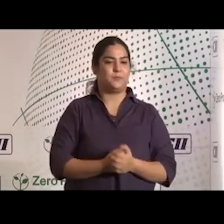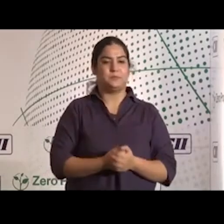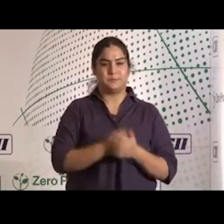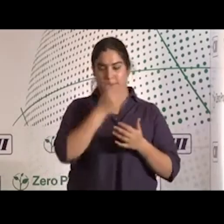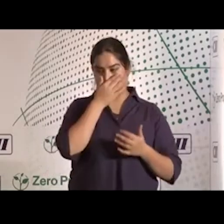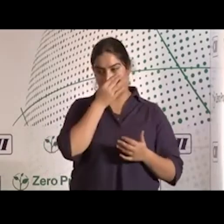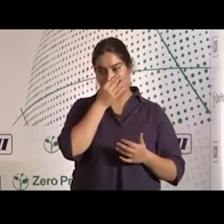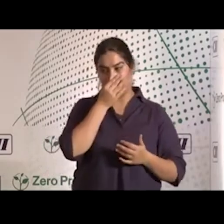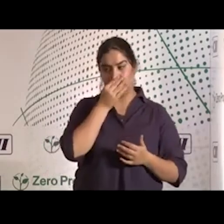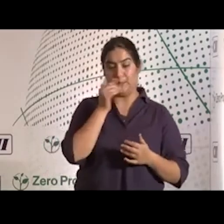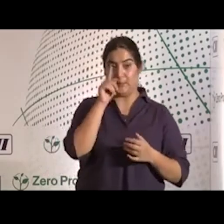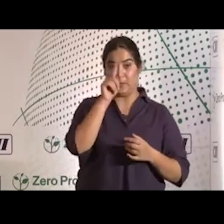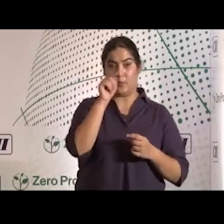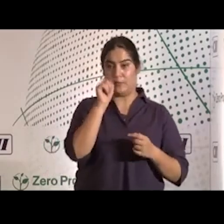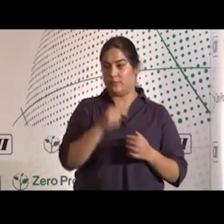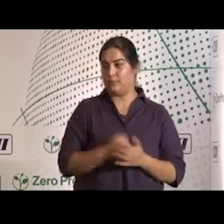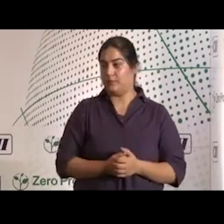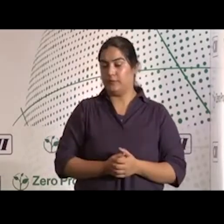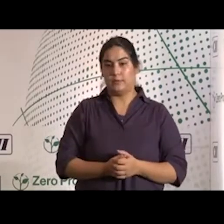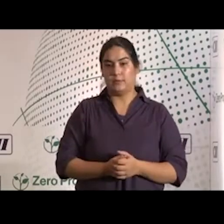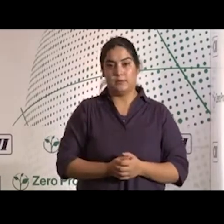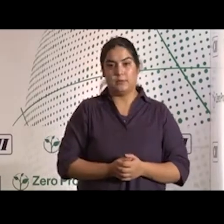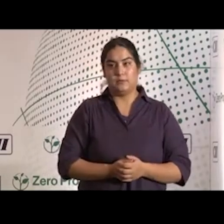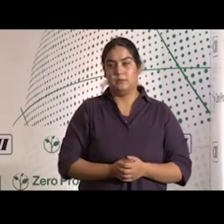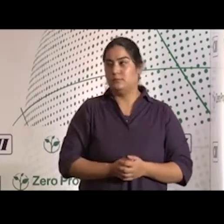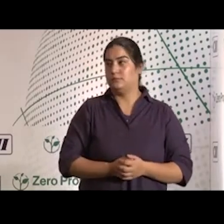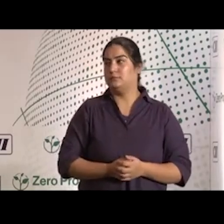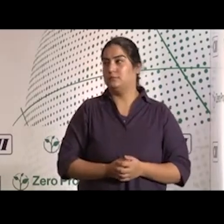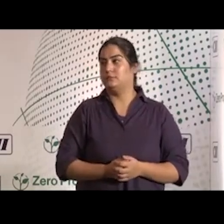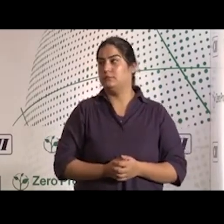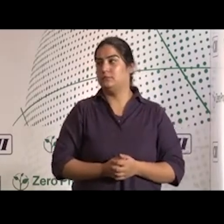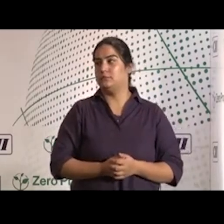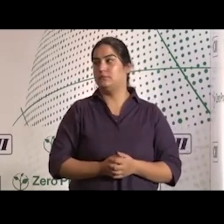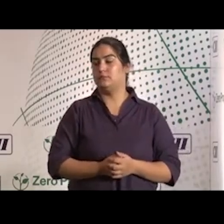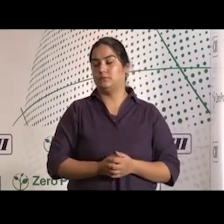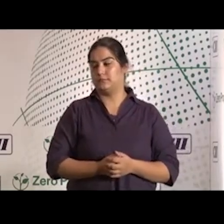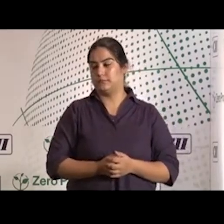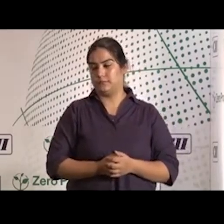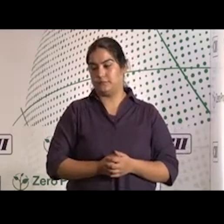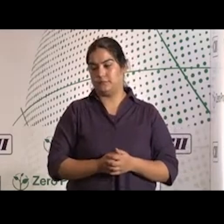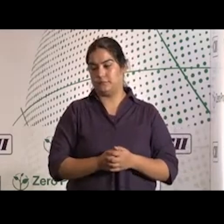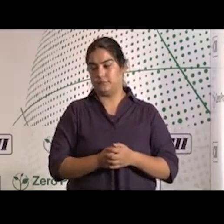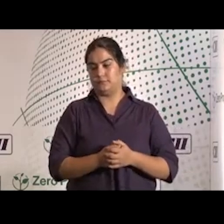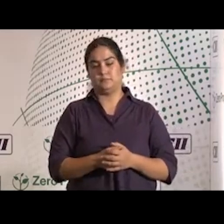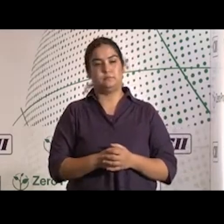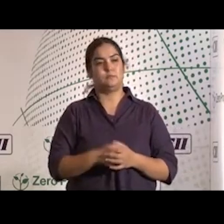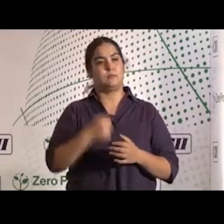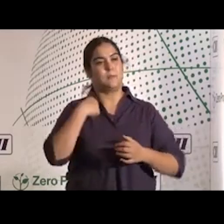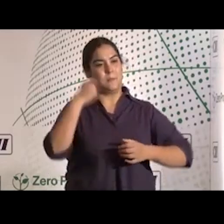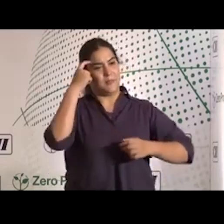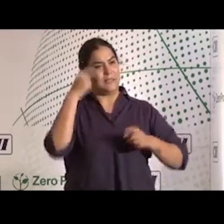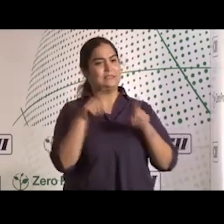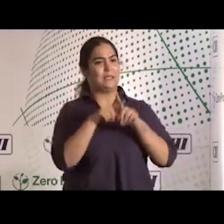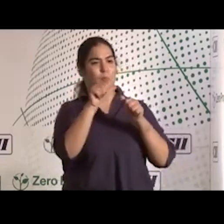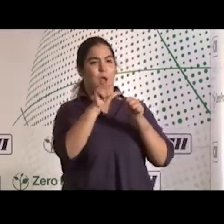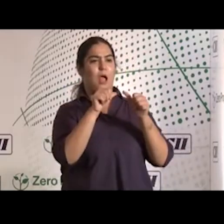so then 1.3 from so I think we talked about be my eyes are open me also